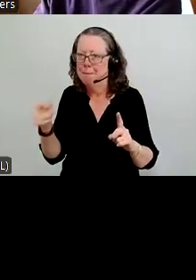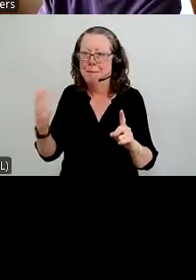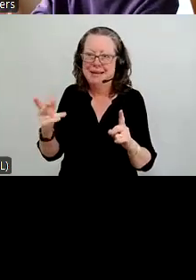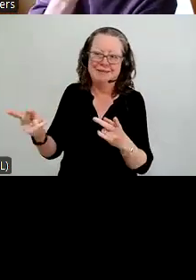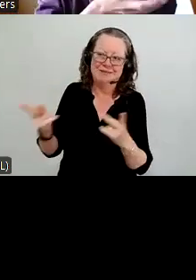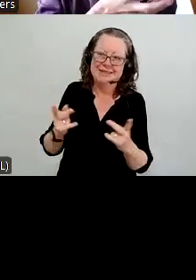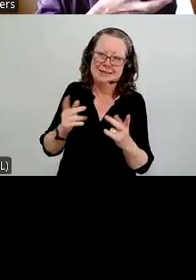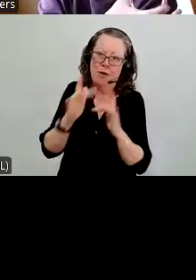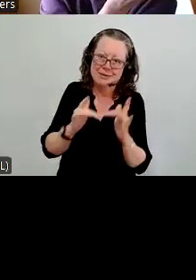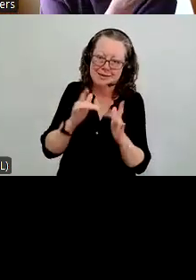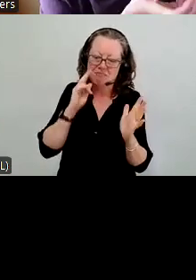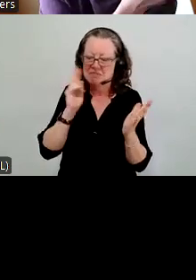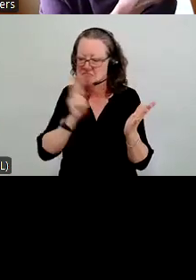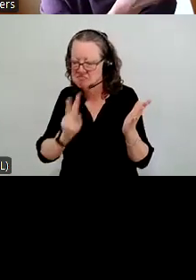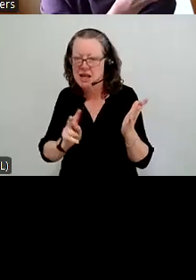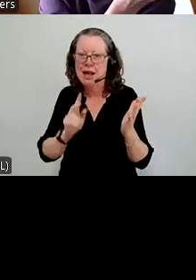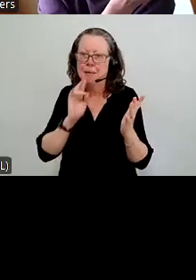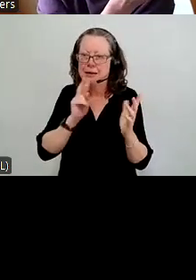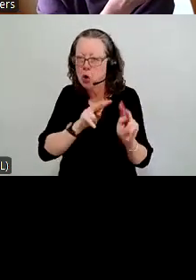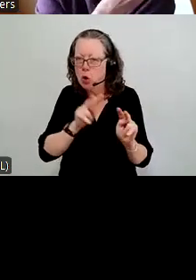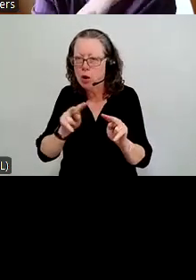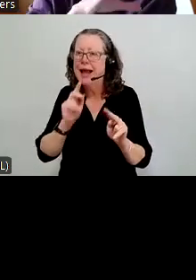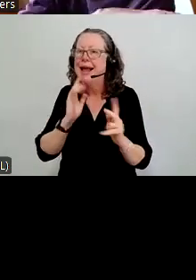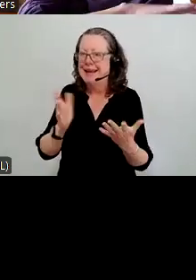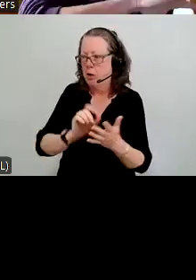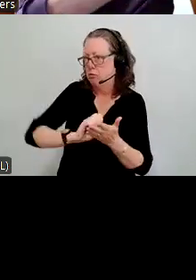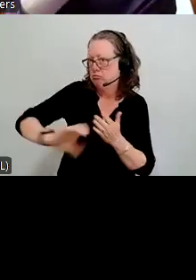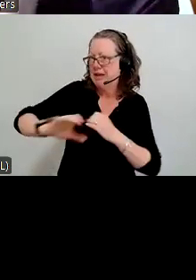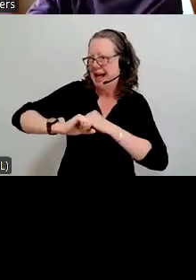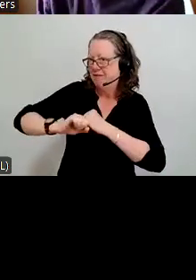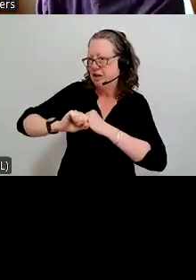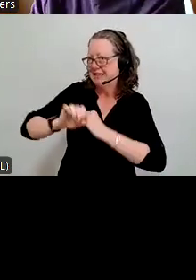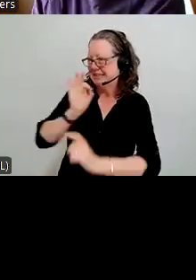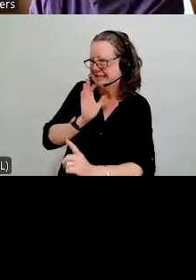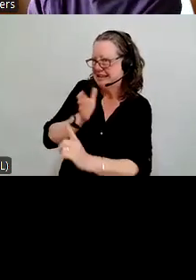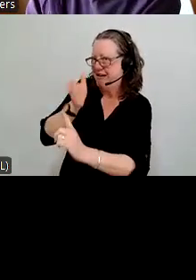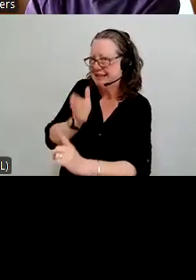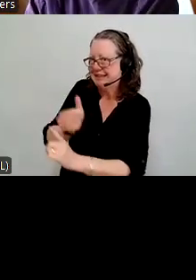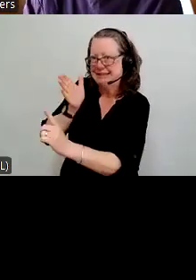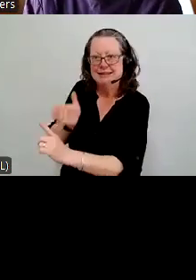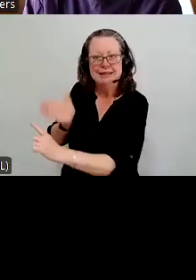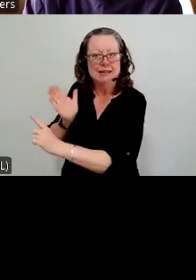We're now going to advertise and be specific to the adverts that we're sending instead of doing a broadcast advert to everybody."